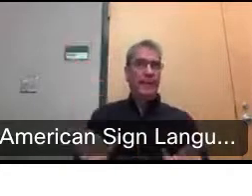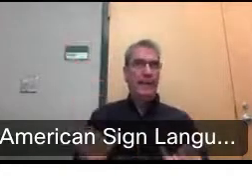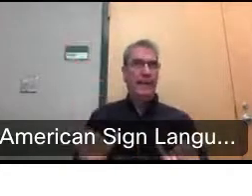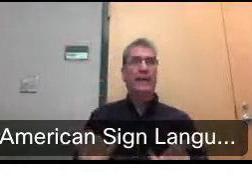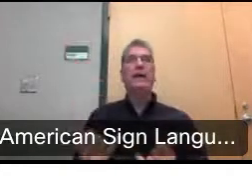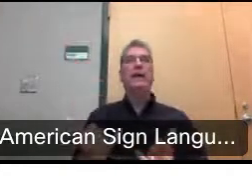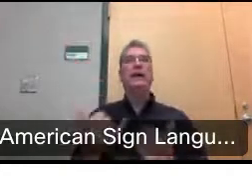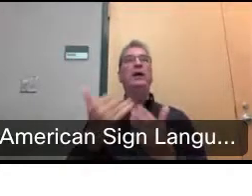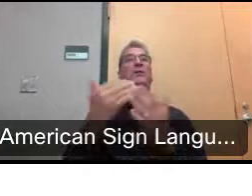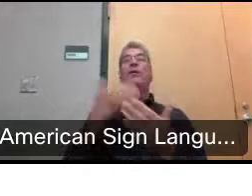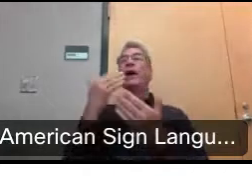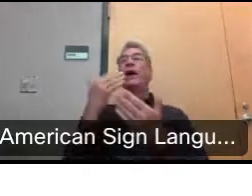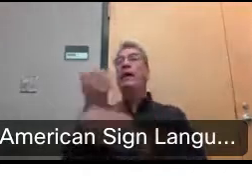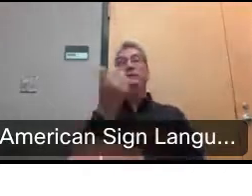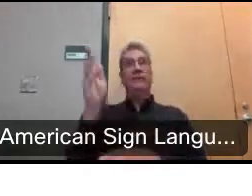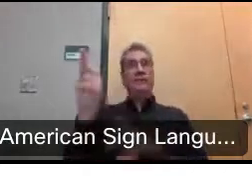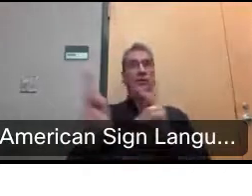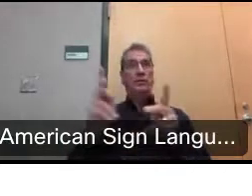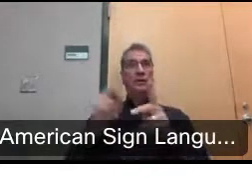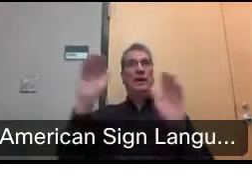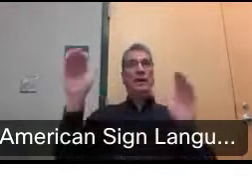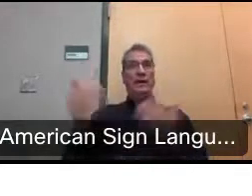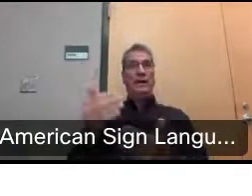Before I think a few people and introduce Dr stat.